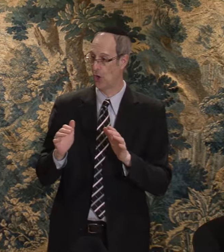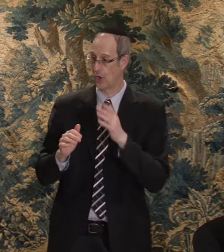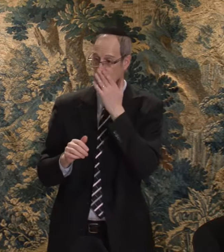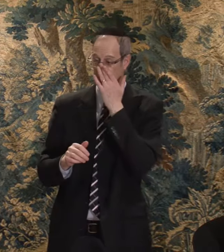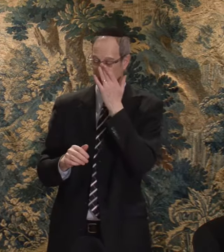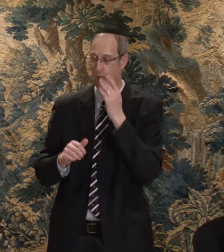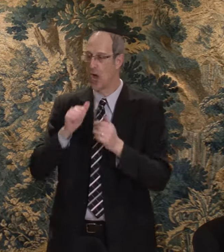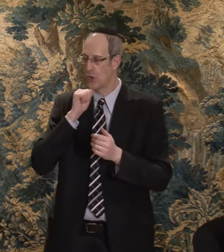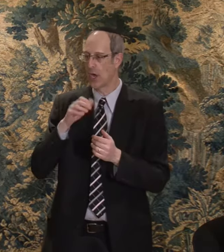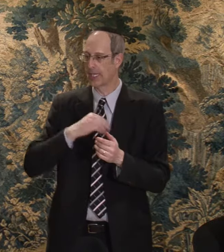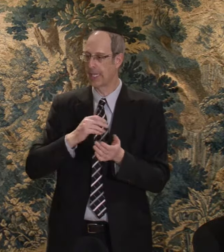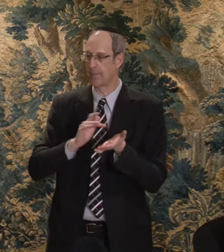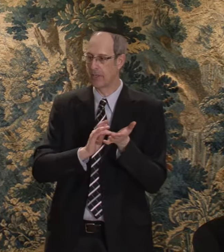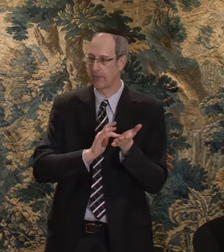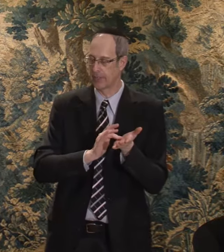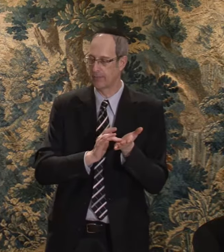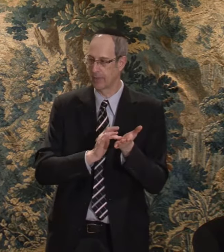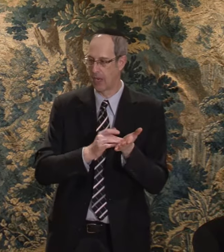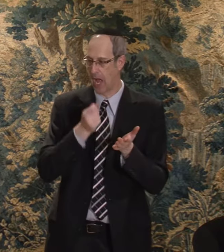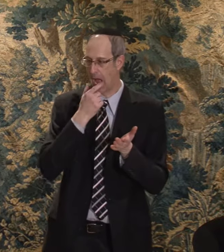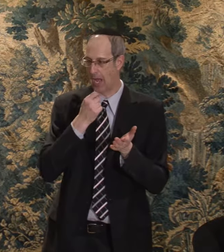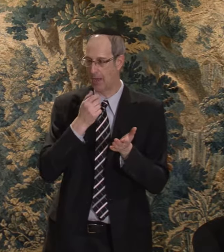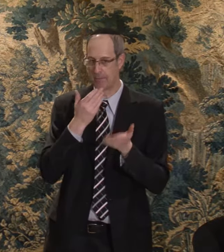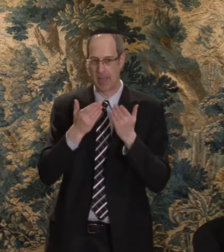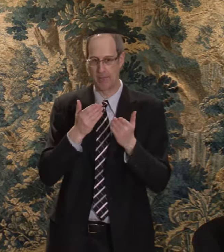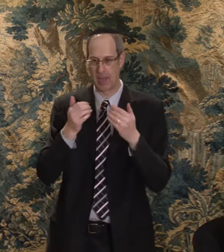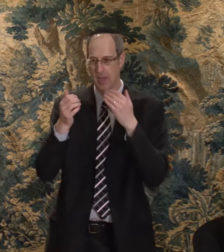medication because he felt that it would have affected his brain and so he shook